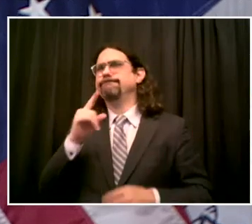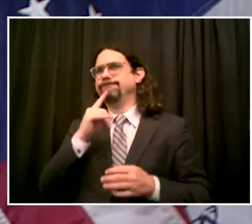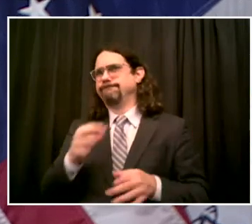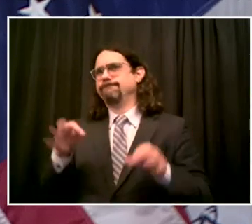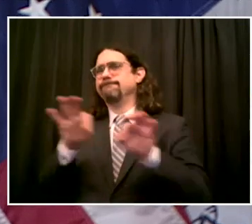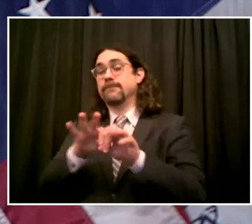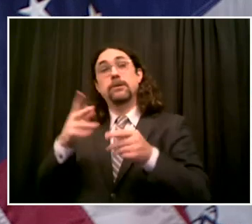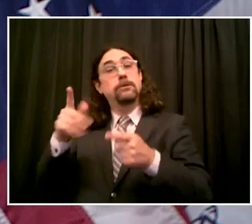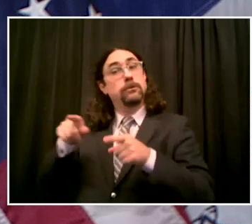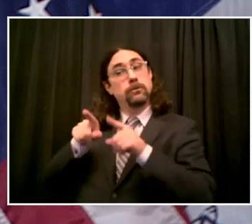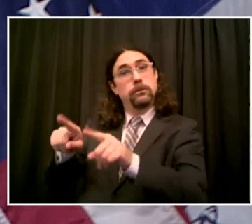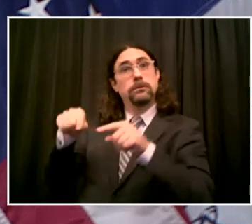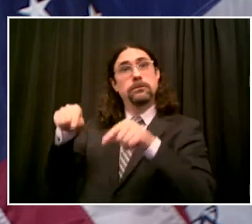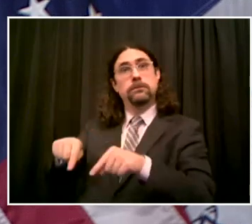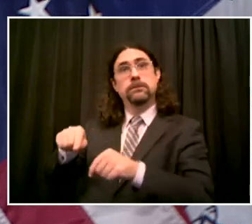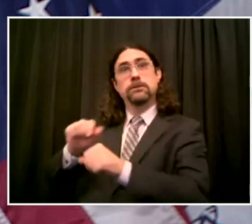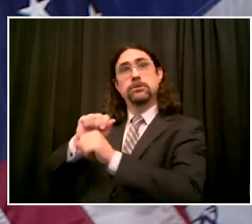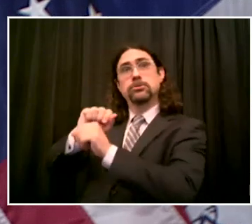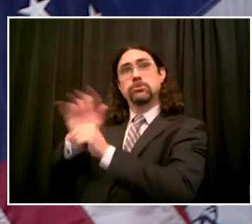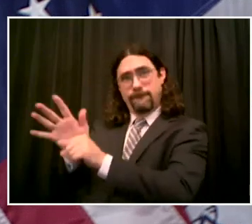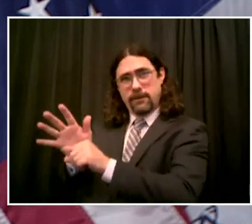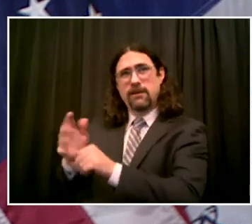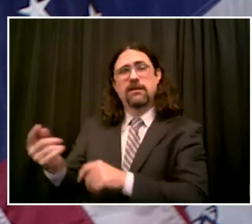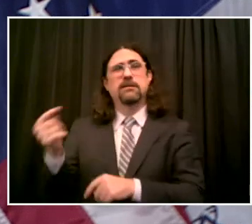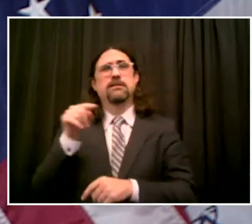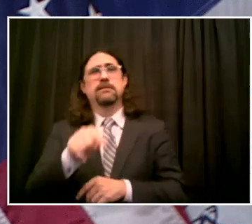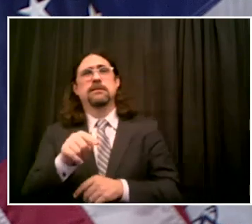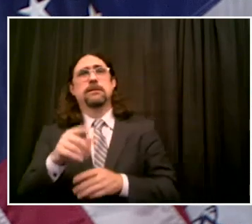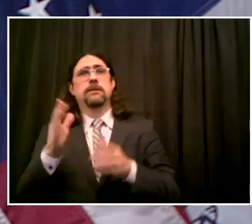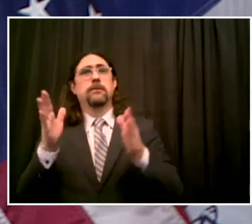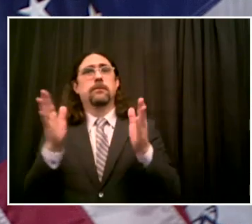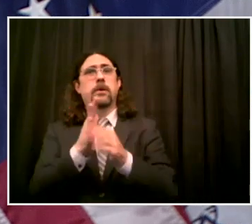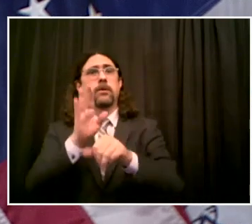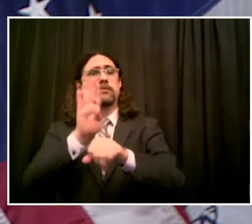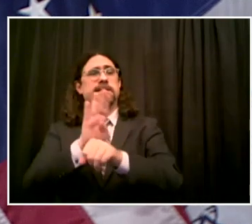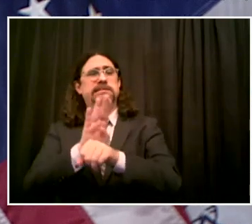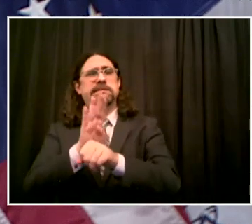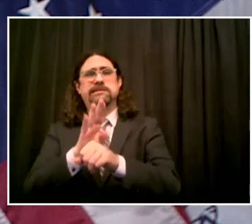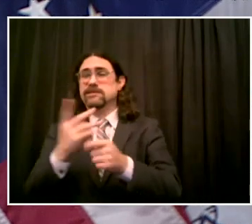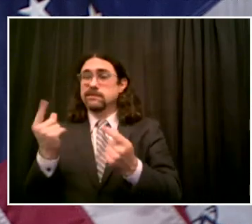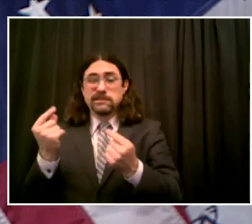SO THIS CRISIS HAS REALLY, REALLY THROWN SMALL BUSINESS FOR A LOOP, AND